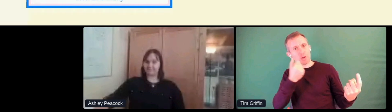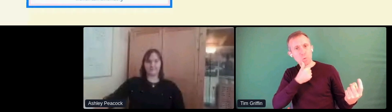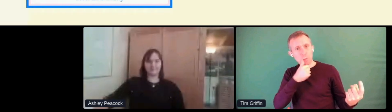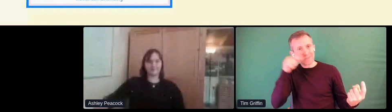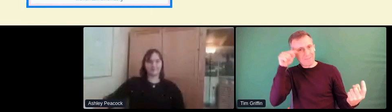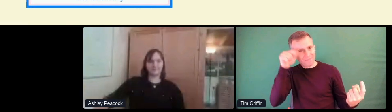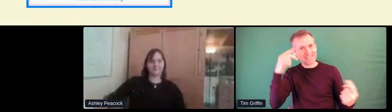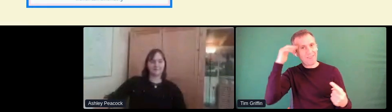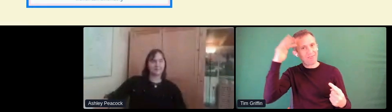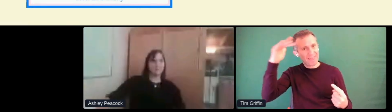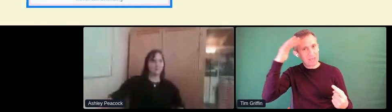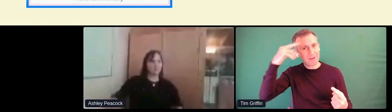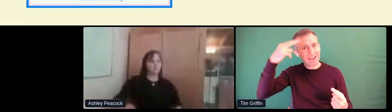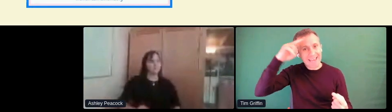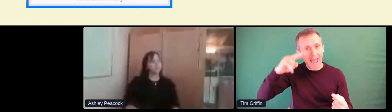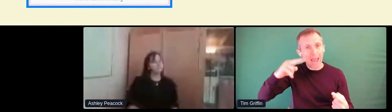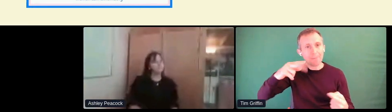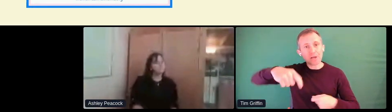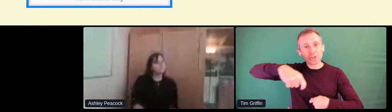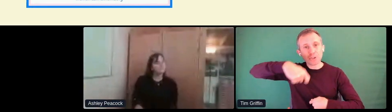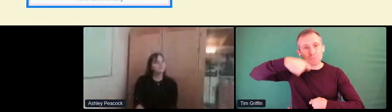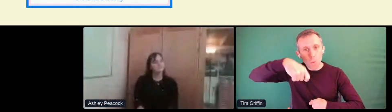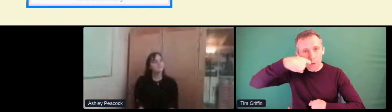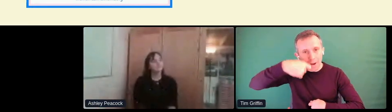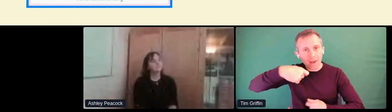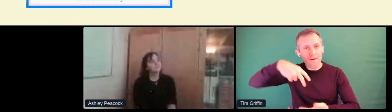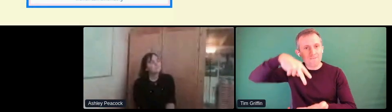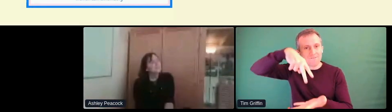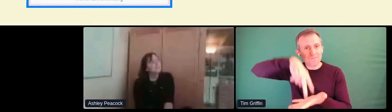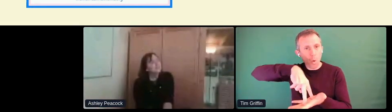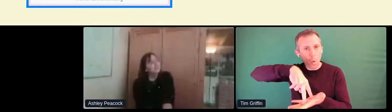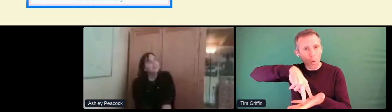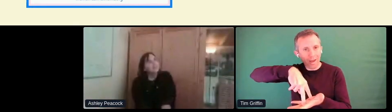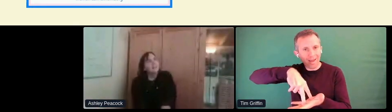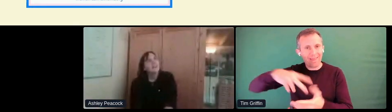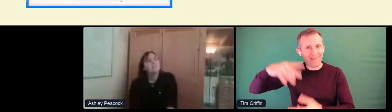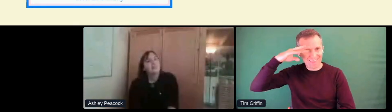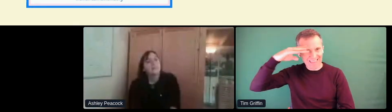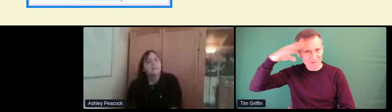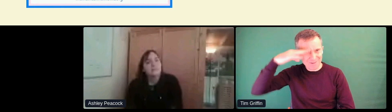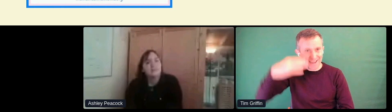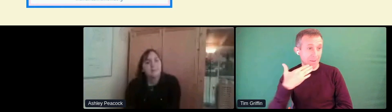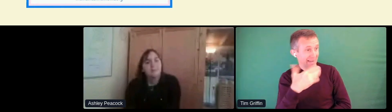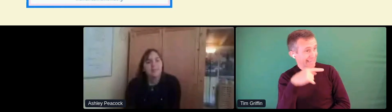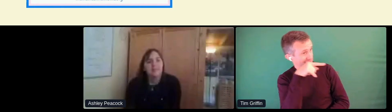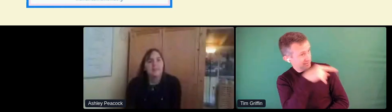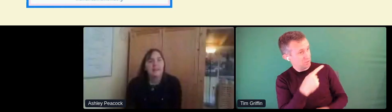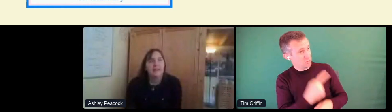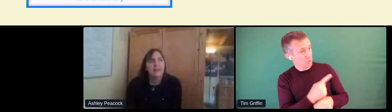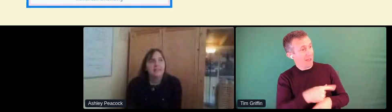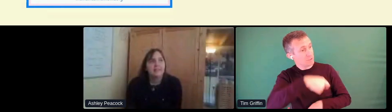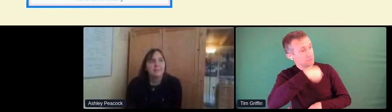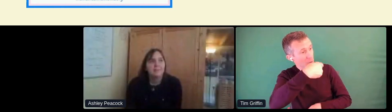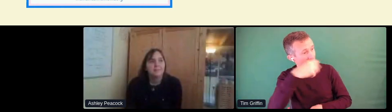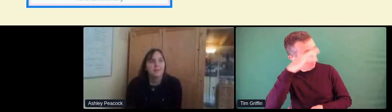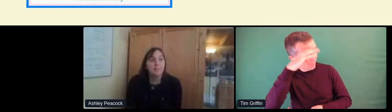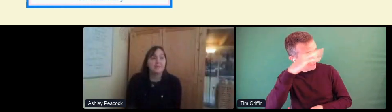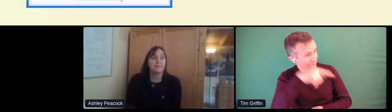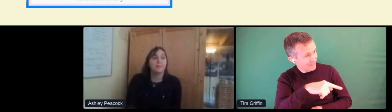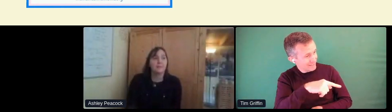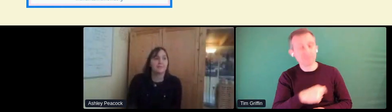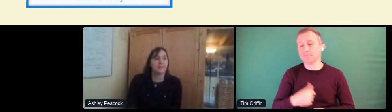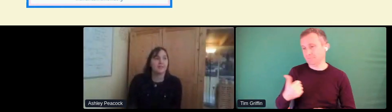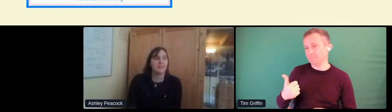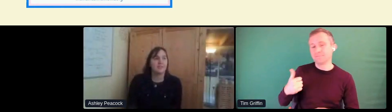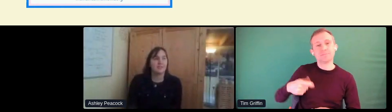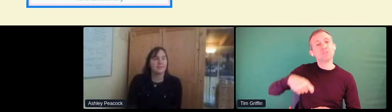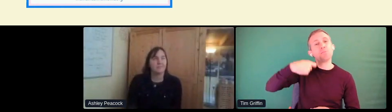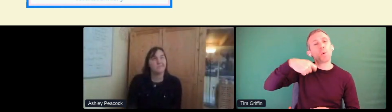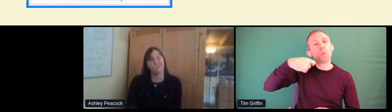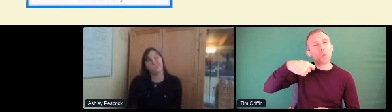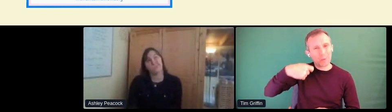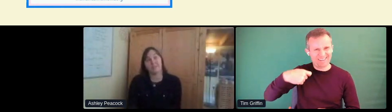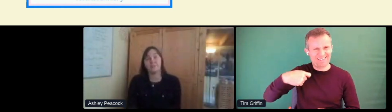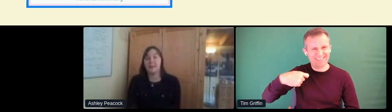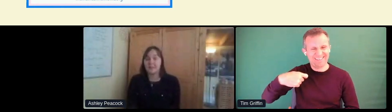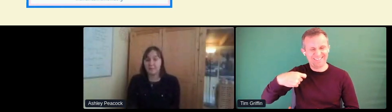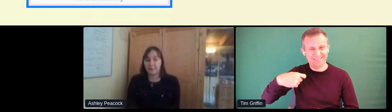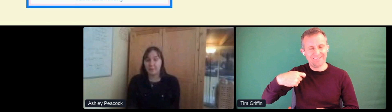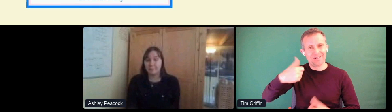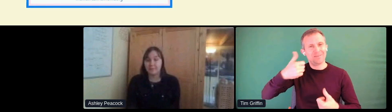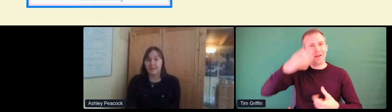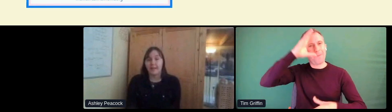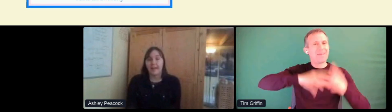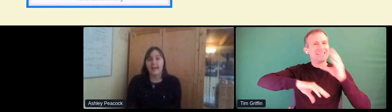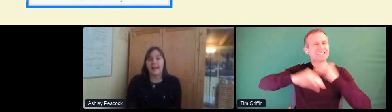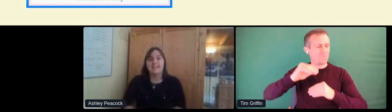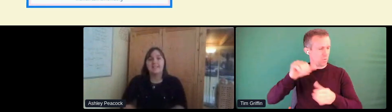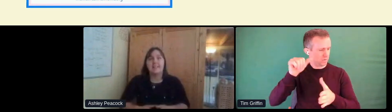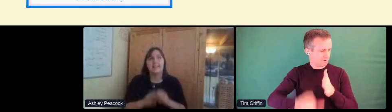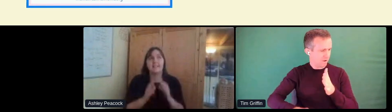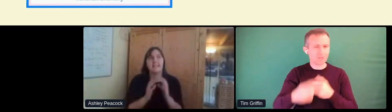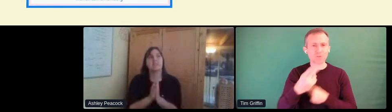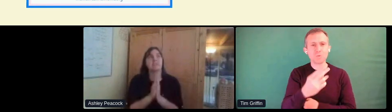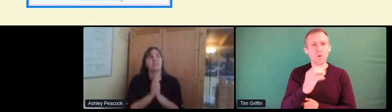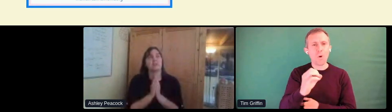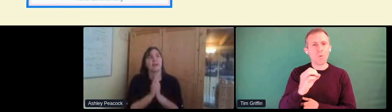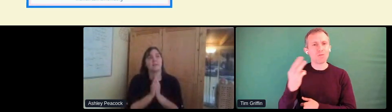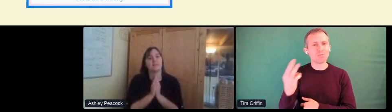So Spoon theory is a metaphor that was first used in 2003 and it essentially describes